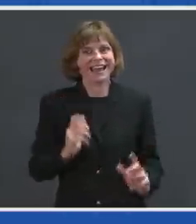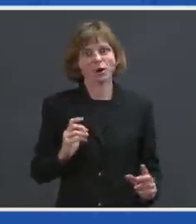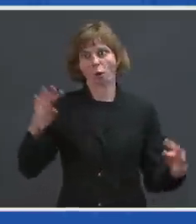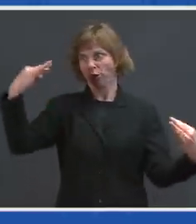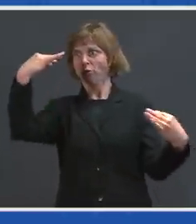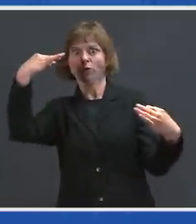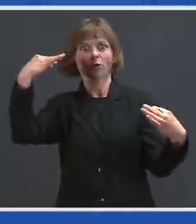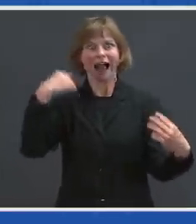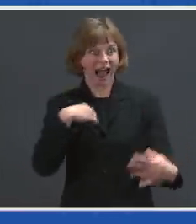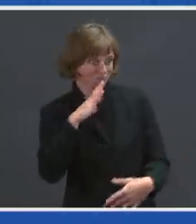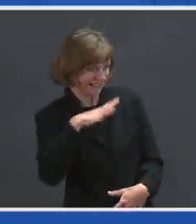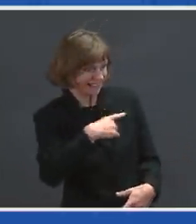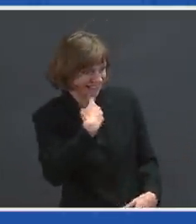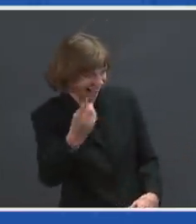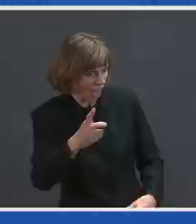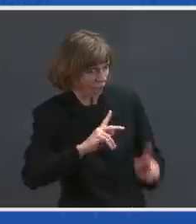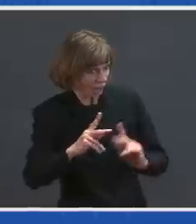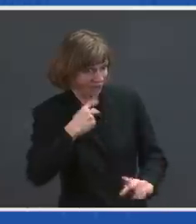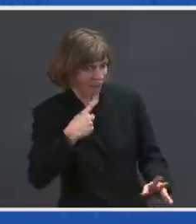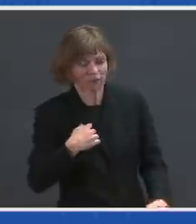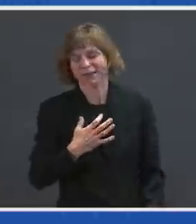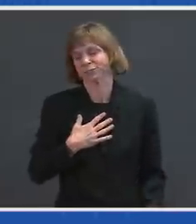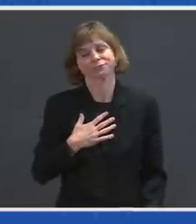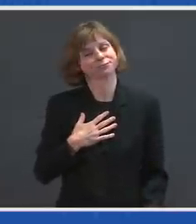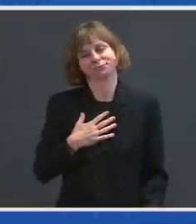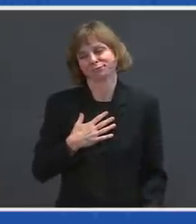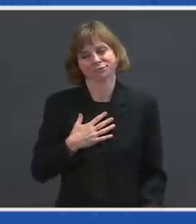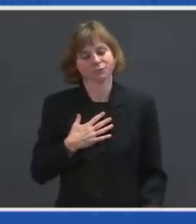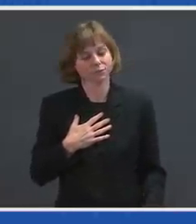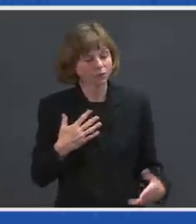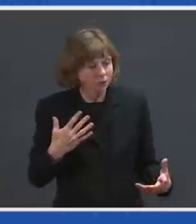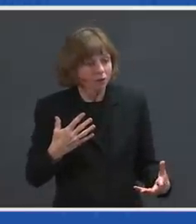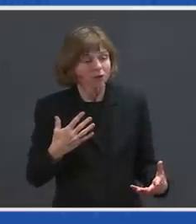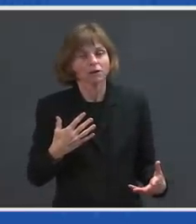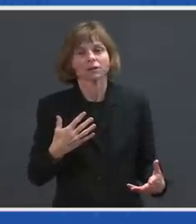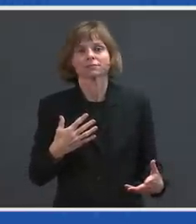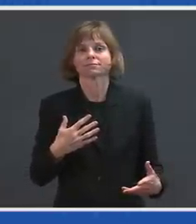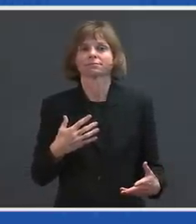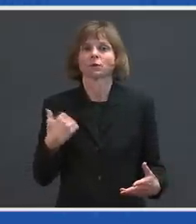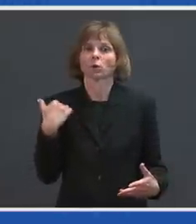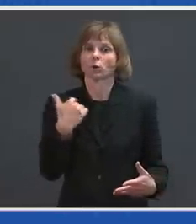I'm not going to take a victory lap." And we paid a price for it, ironically, for that humility.